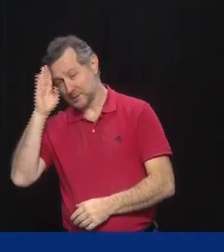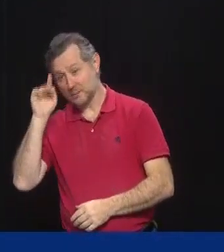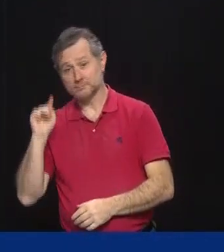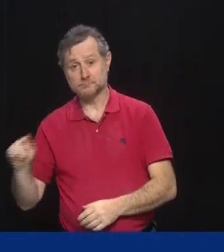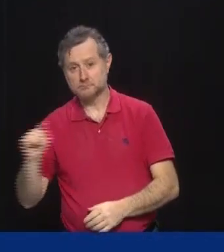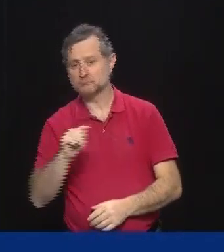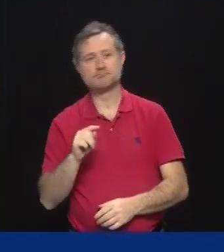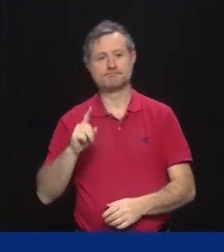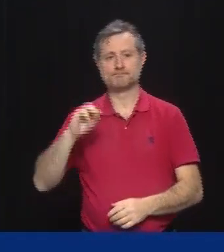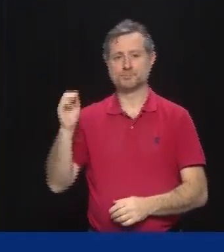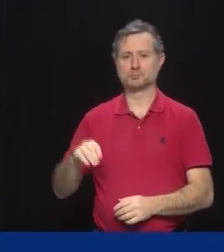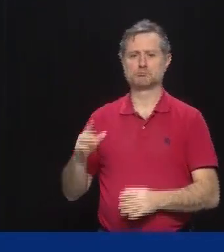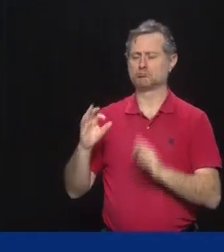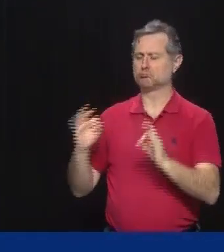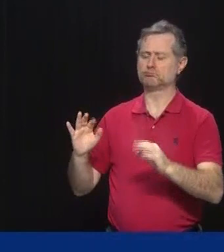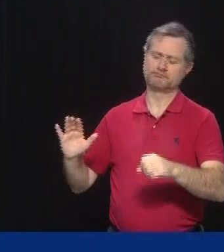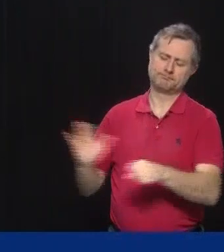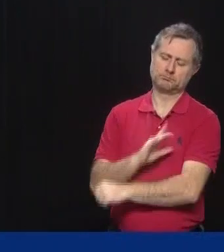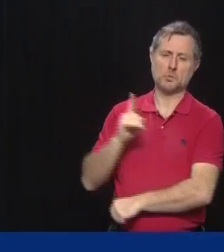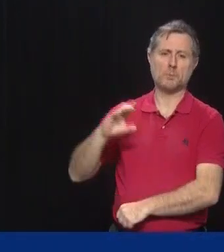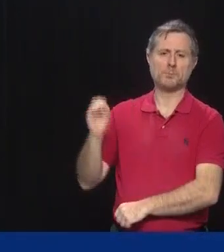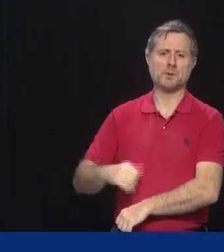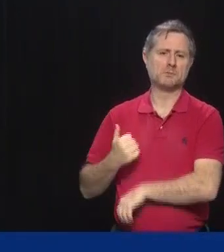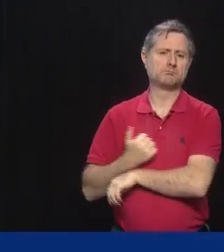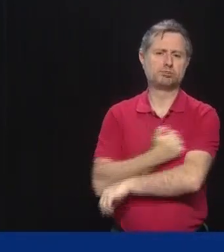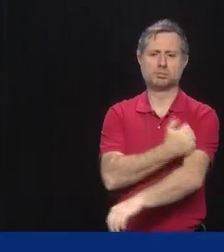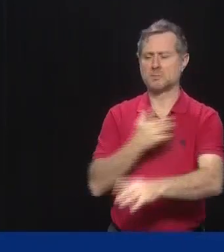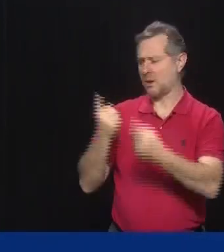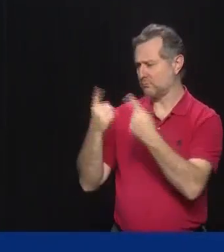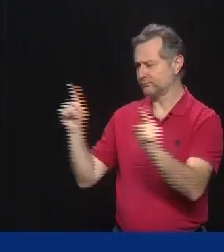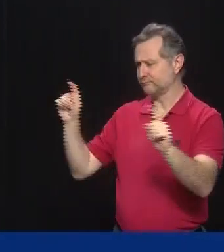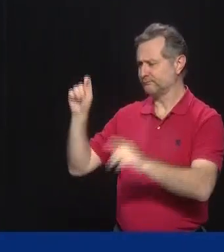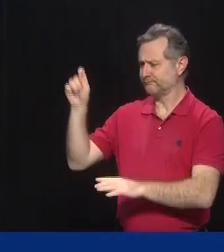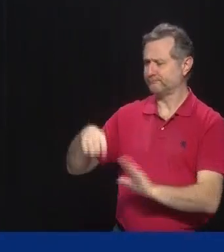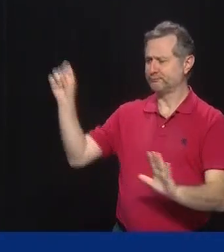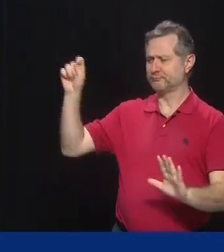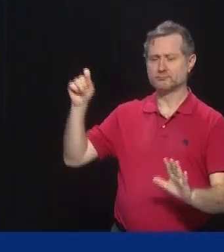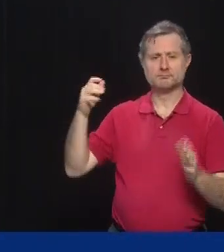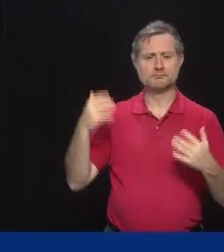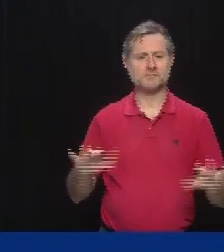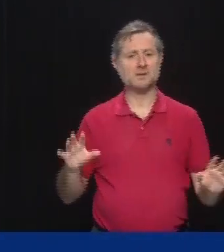OUR PSYCHIATRIC CENTERS. OUR HOSPITALS AND FACILITIES THERE 100%.